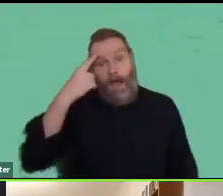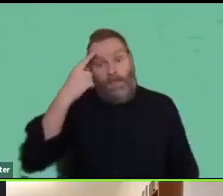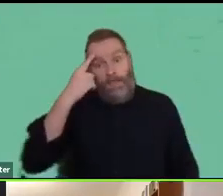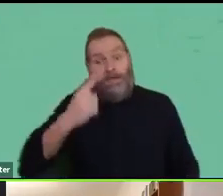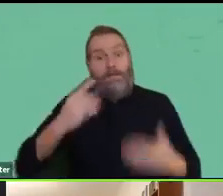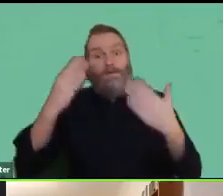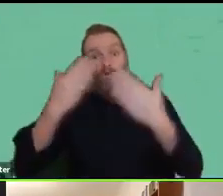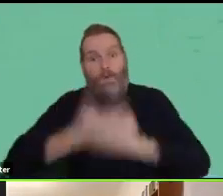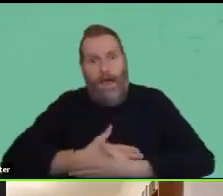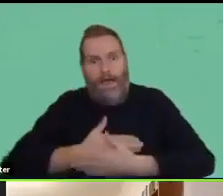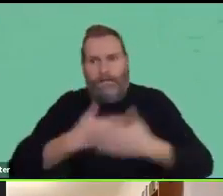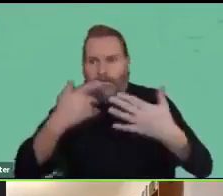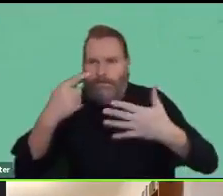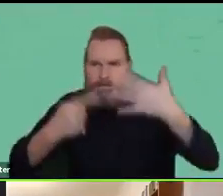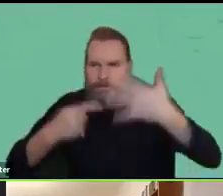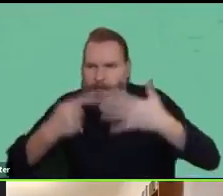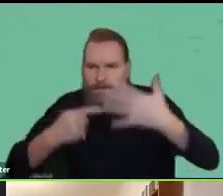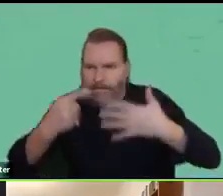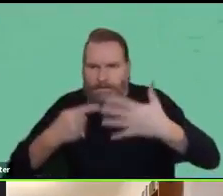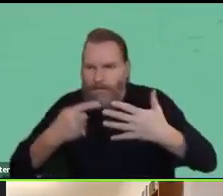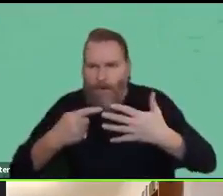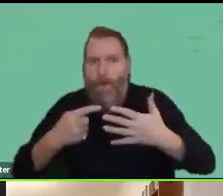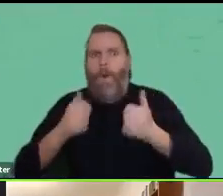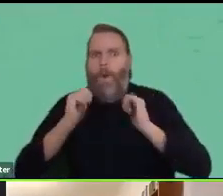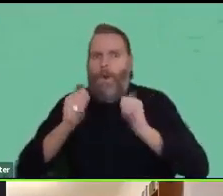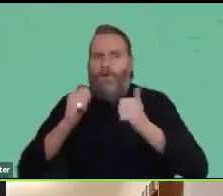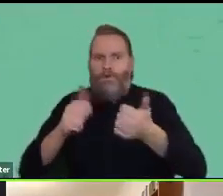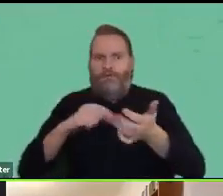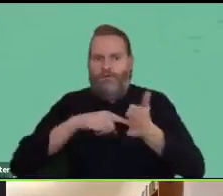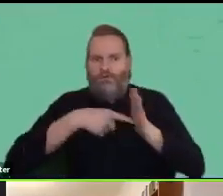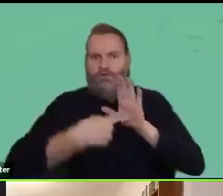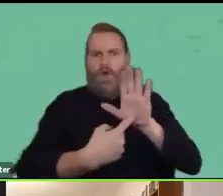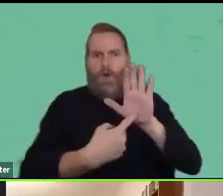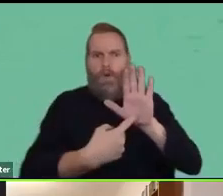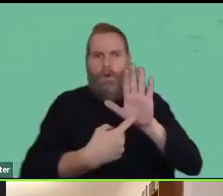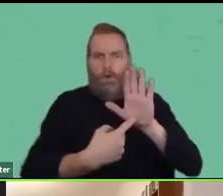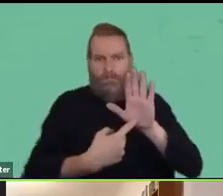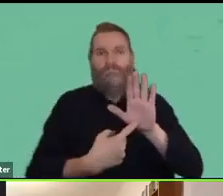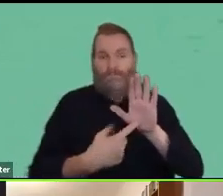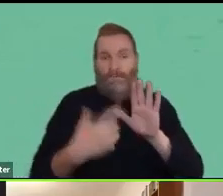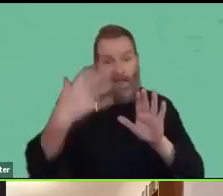people who supported us but exposing just how much the government doesn't really care